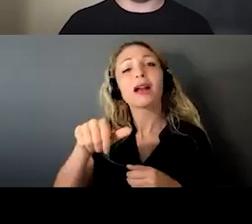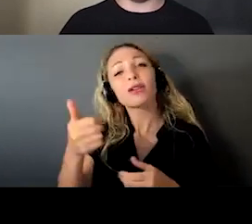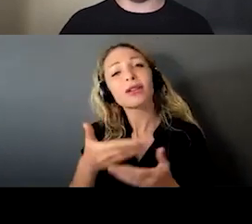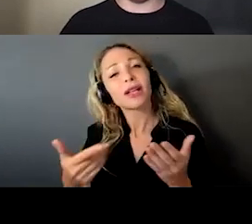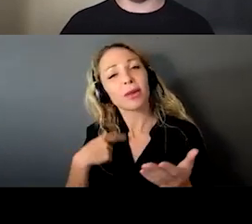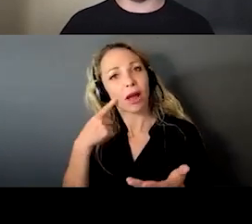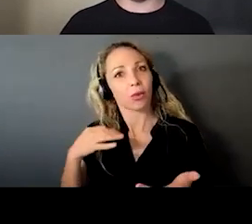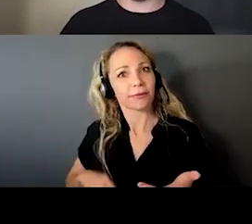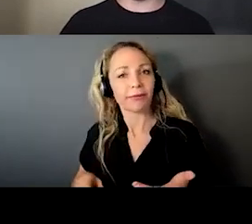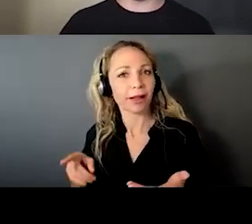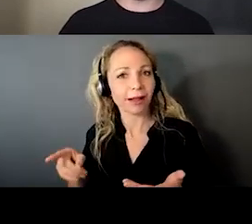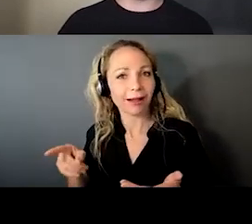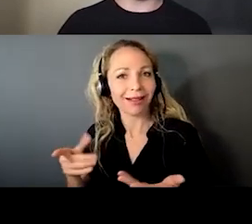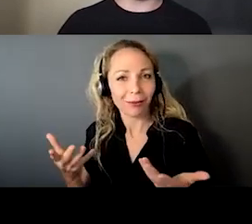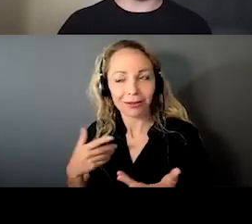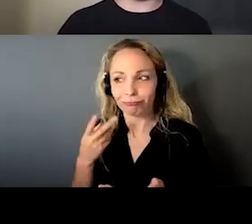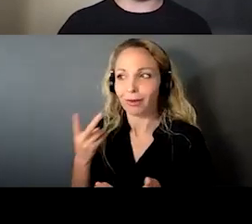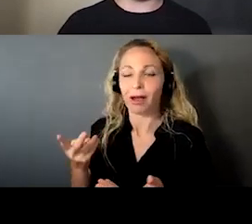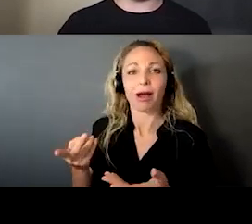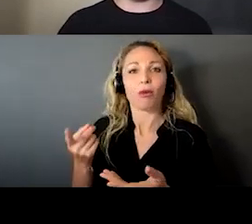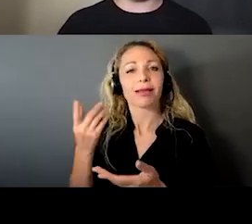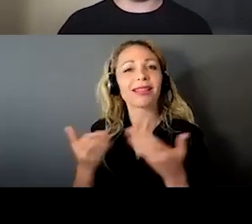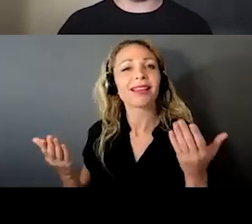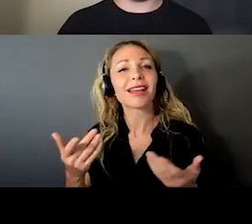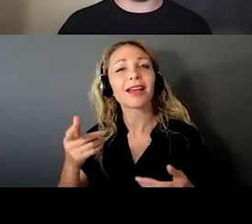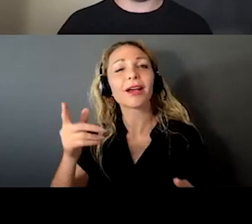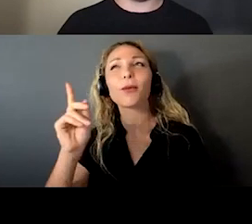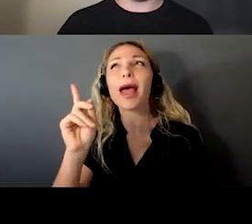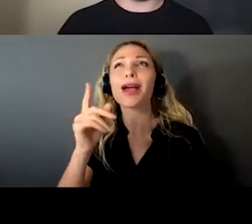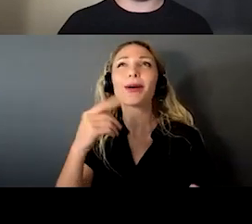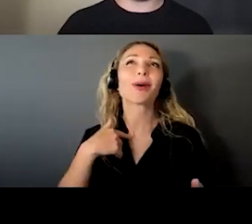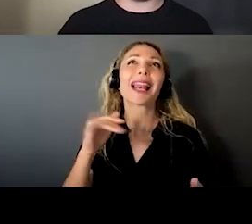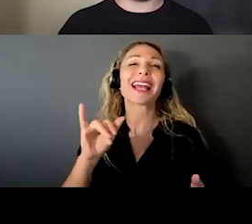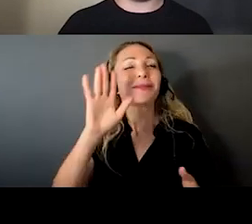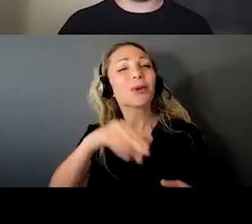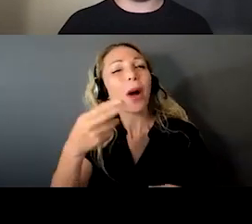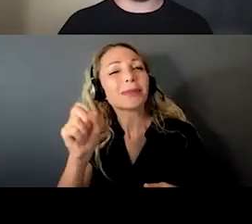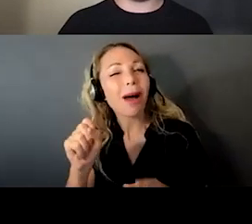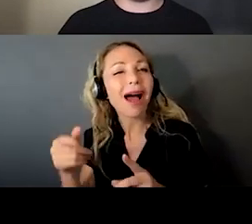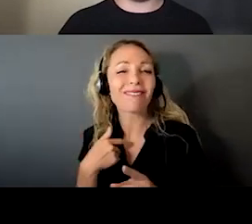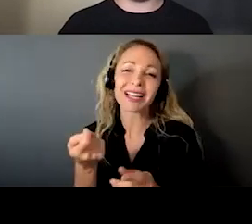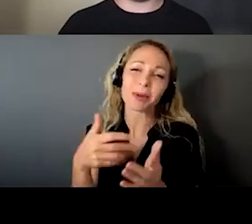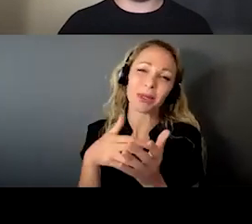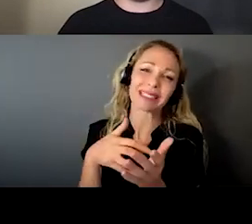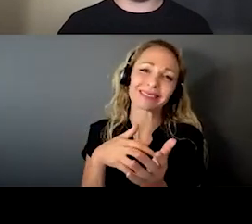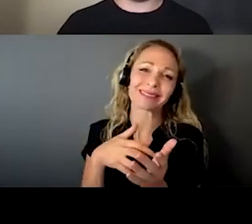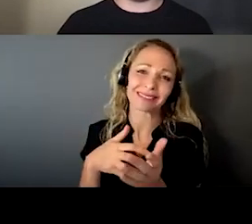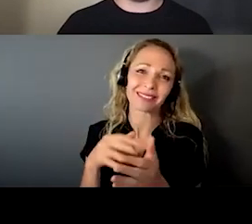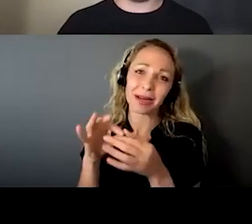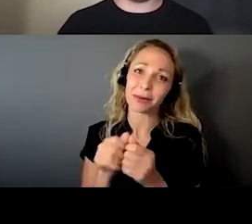WE DO THIS THING, HEY BECAUSE HubSpot AS A BIT OF A WEAKNESS IN REPORTING.